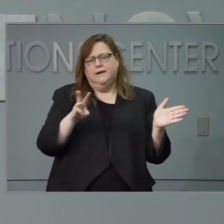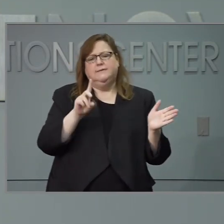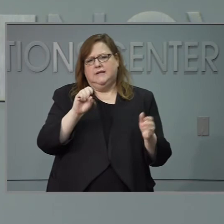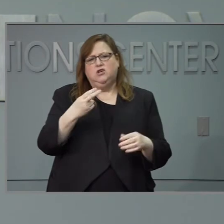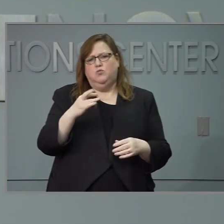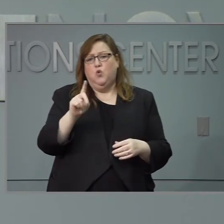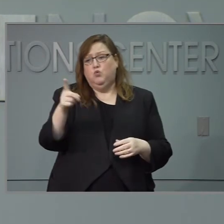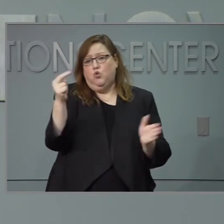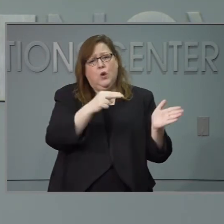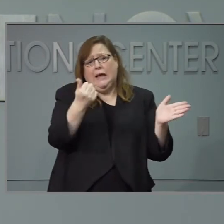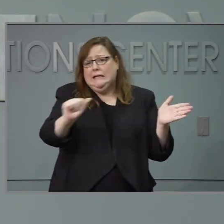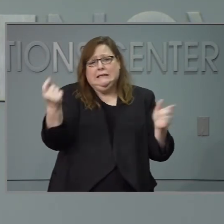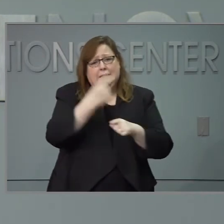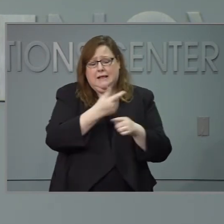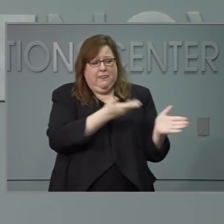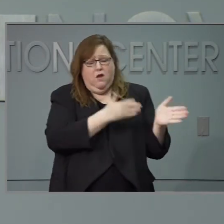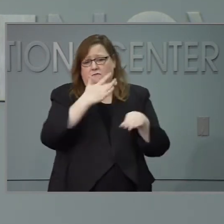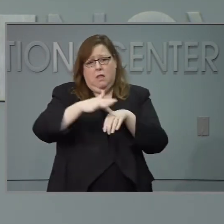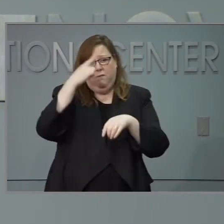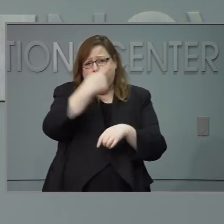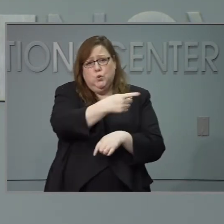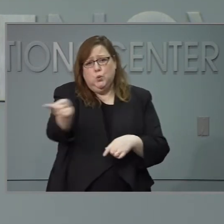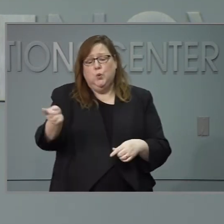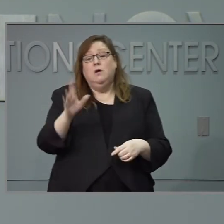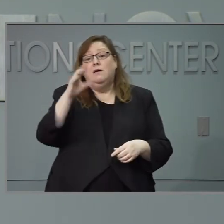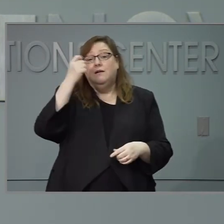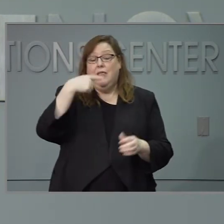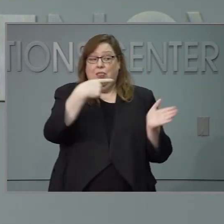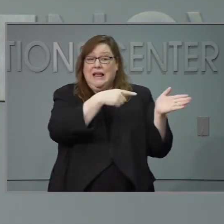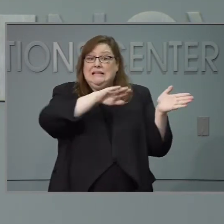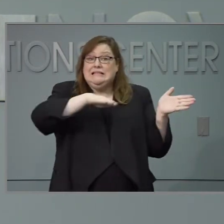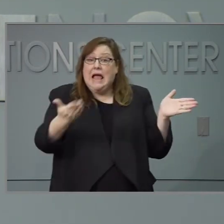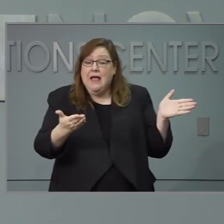PORQUE EN CAROLINA DEL SUR, ESÁA ABIERTO, LA GENTE VA A LOS